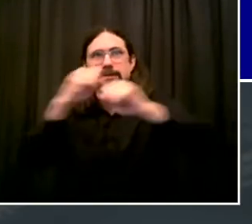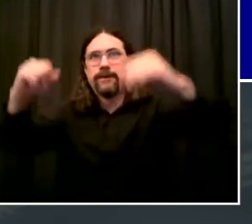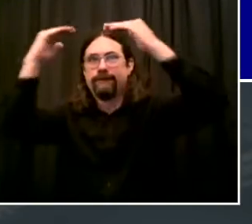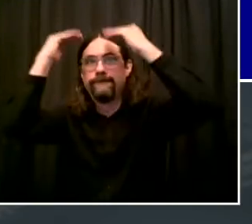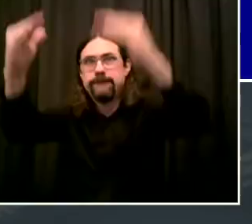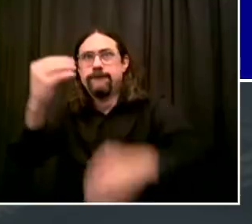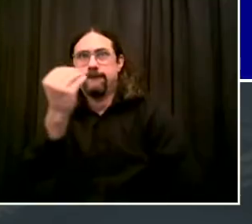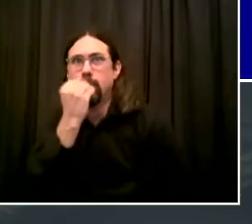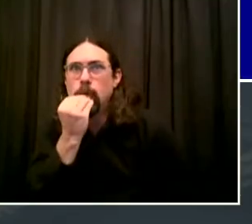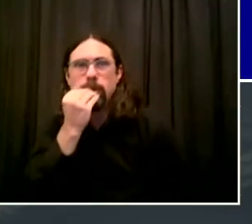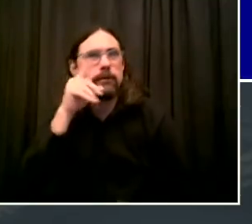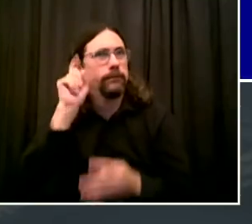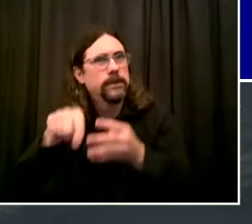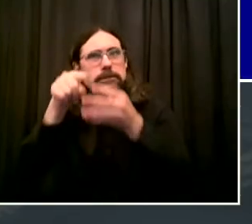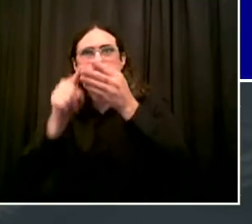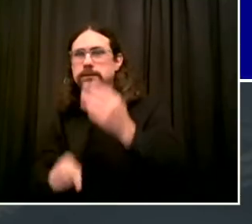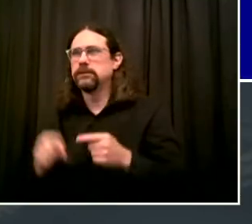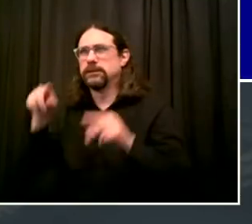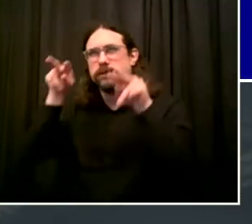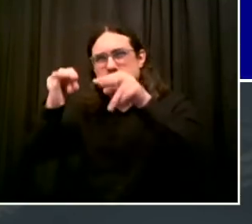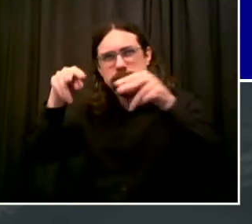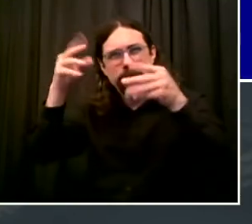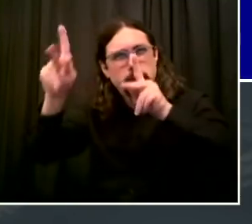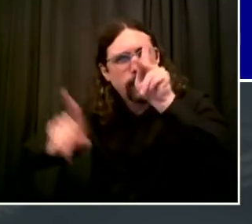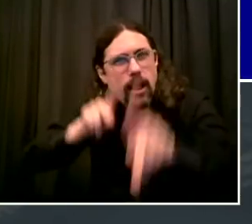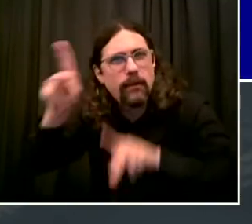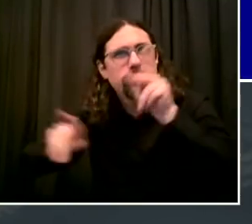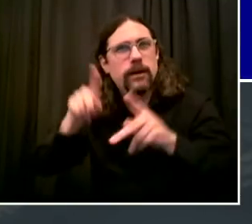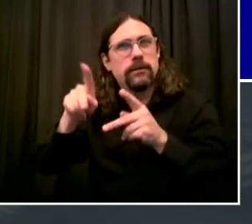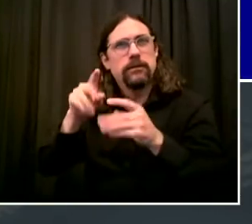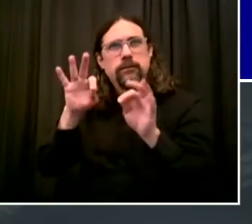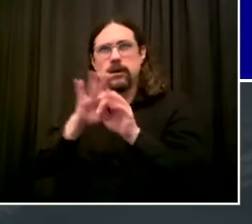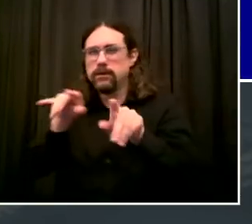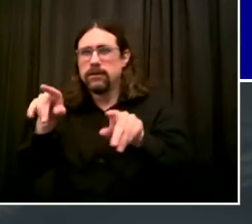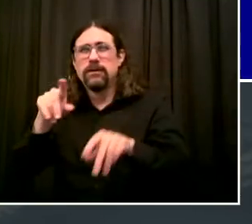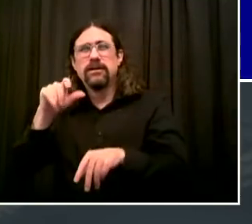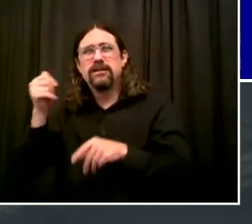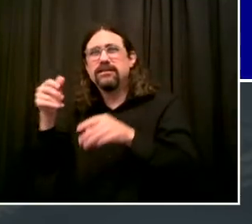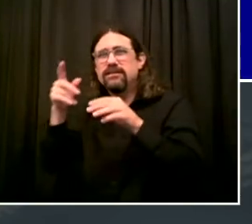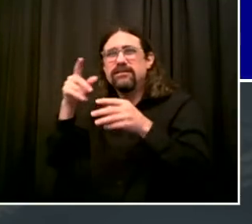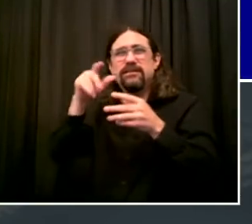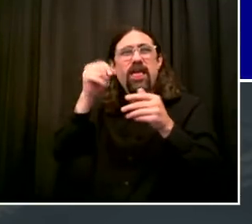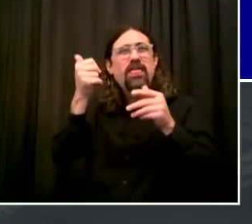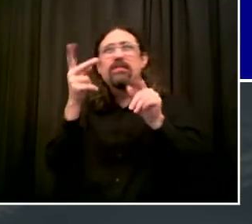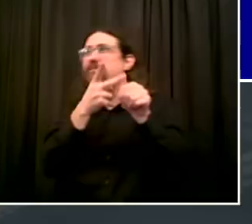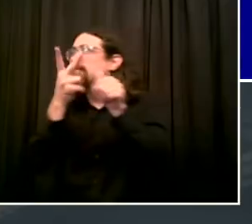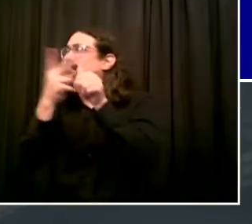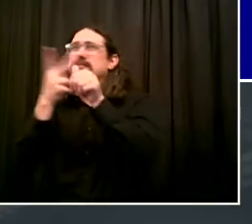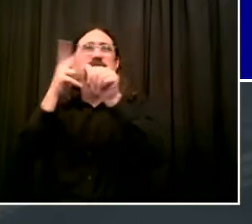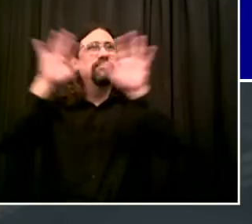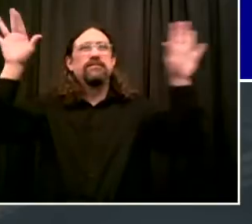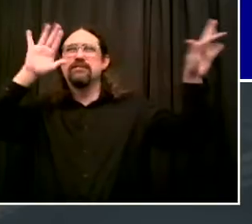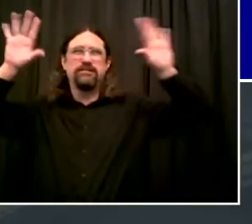SURE THAT THEY HAVE THE BASICS, THAT THEY CAN GET BY WHILE WE